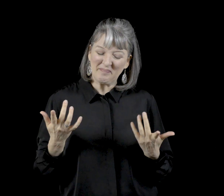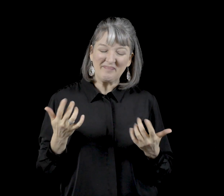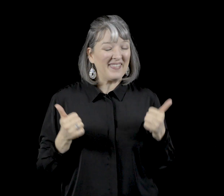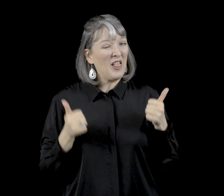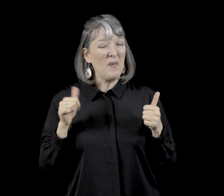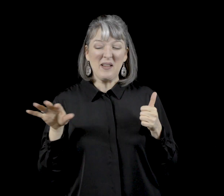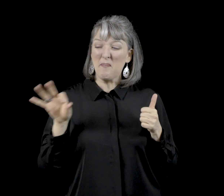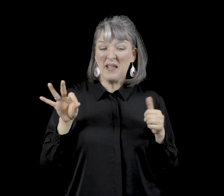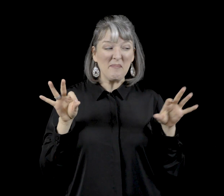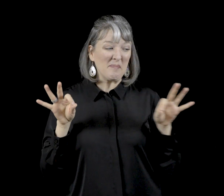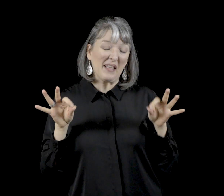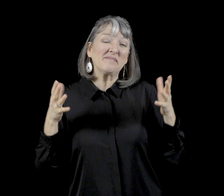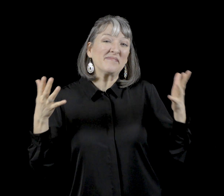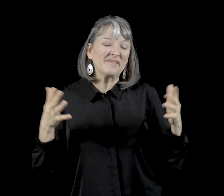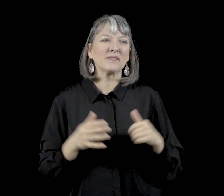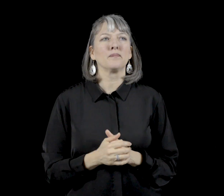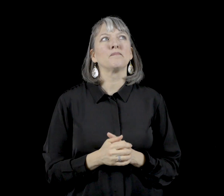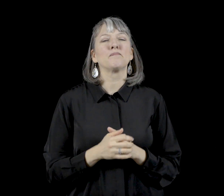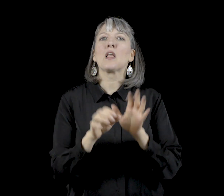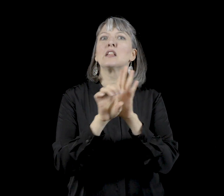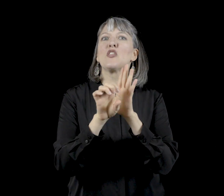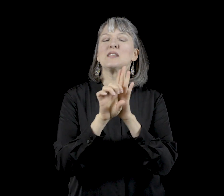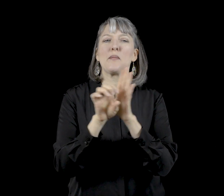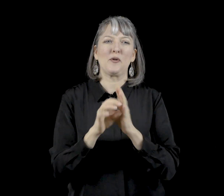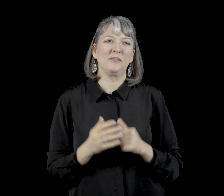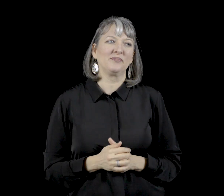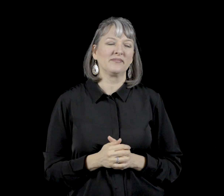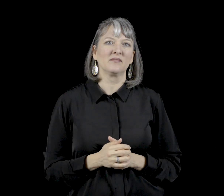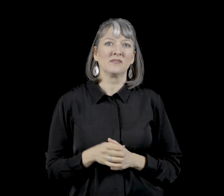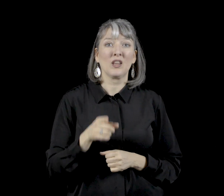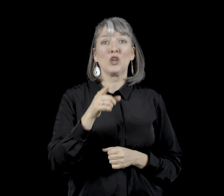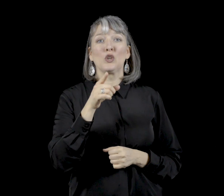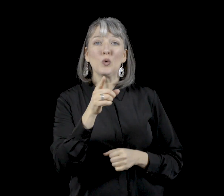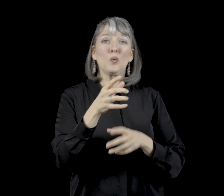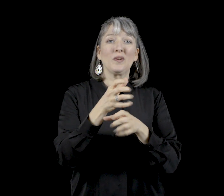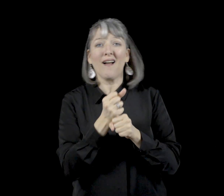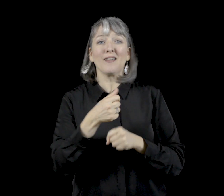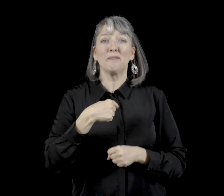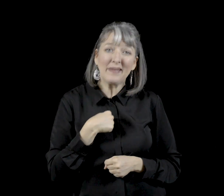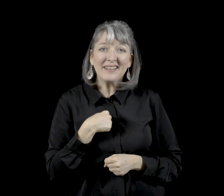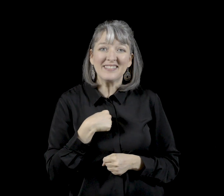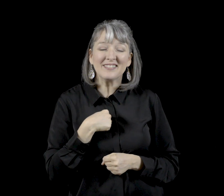You have the freedom to pick either the ASL version or the English version. Here is another example. You got me.